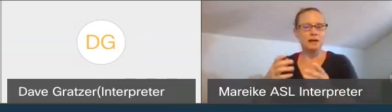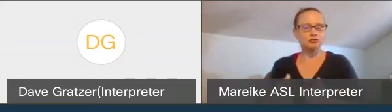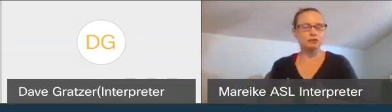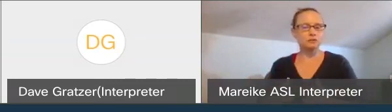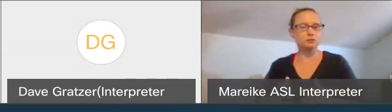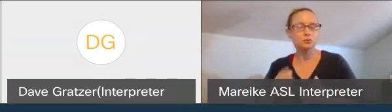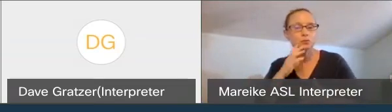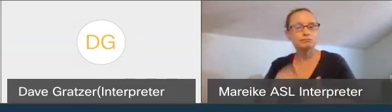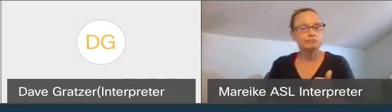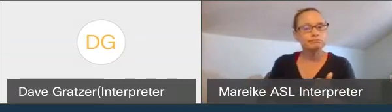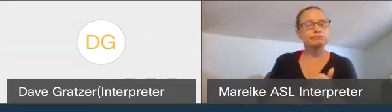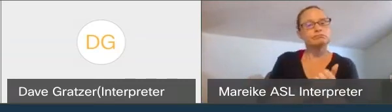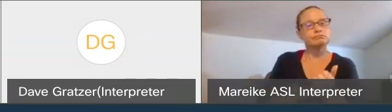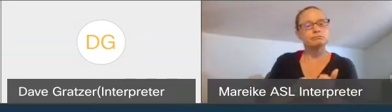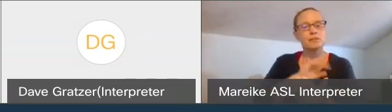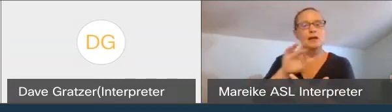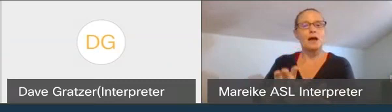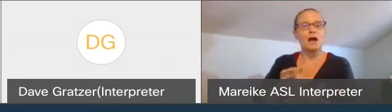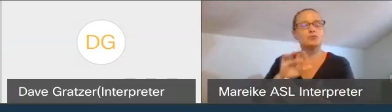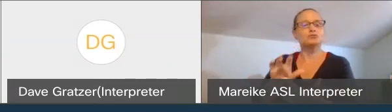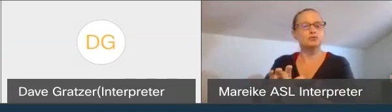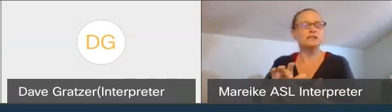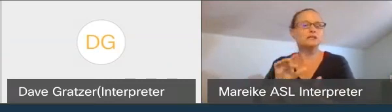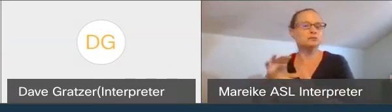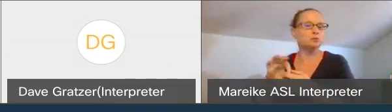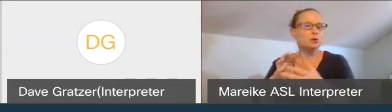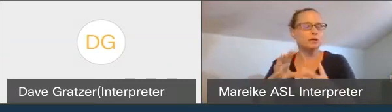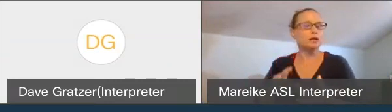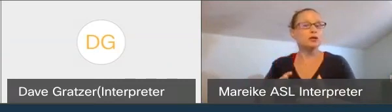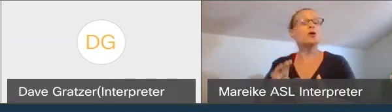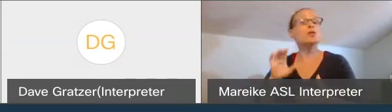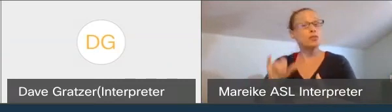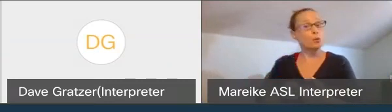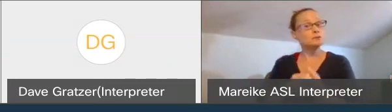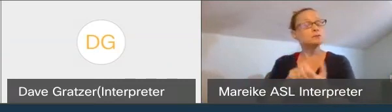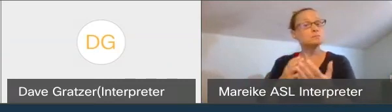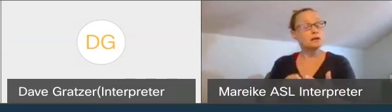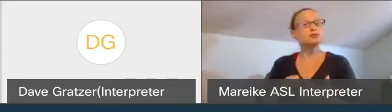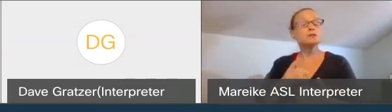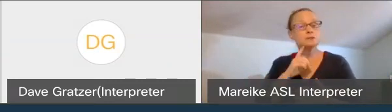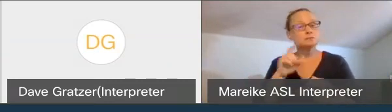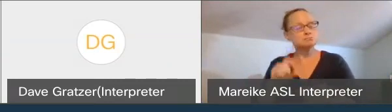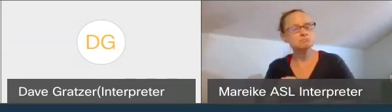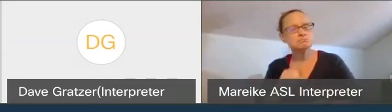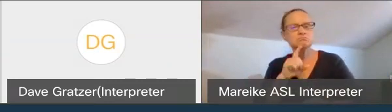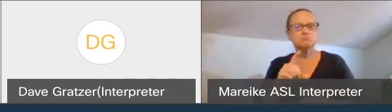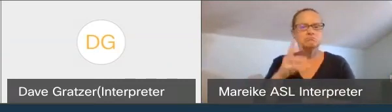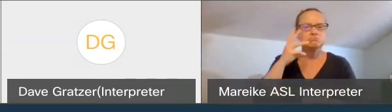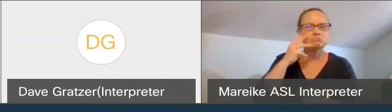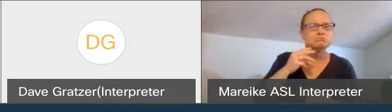resource outreach coordinator with outreach. These peer support specialists are able to bring real-life experience in order to better relate to clients